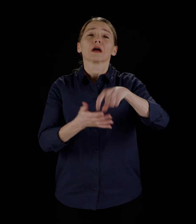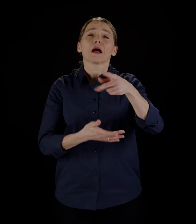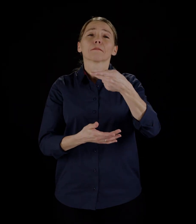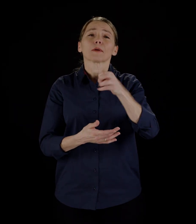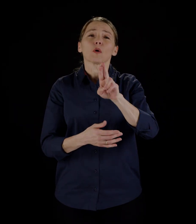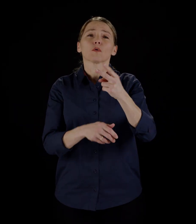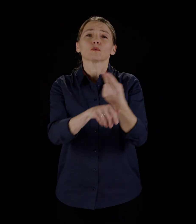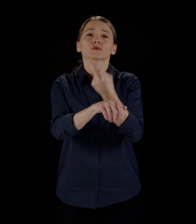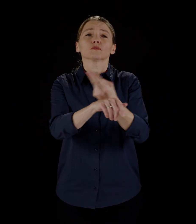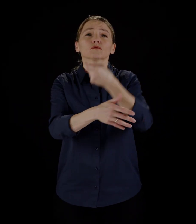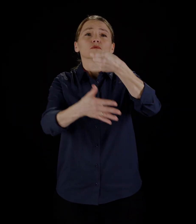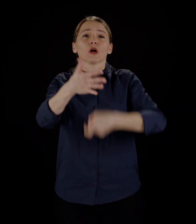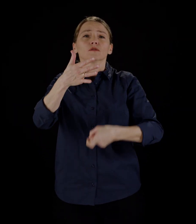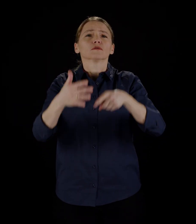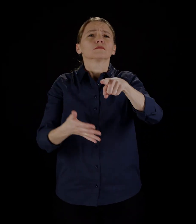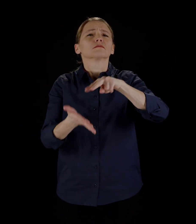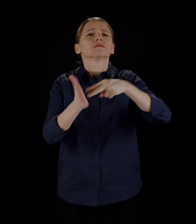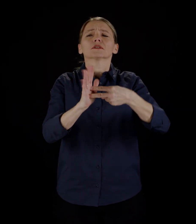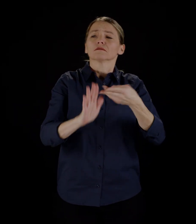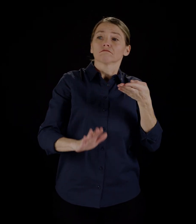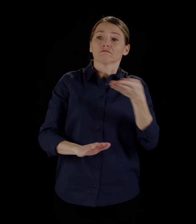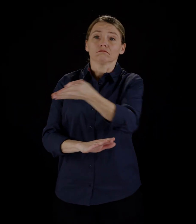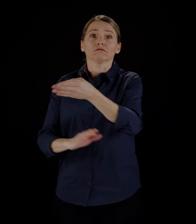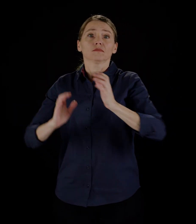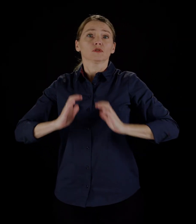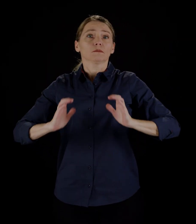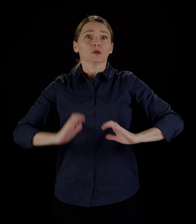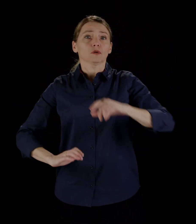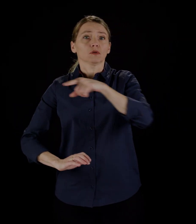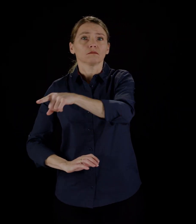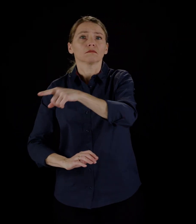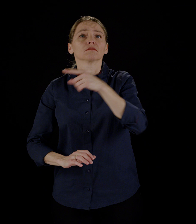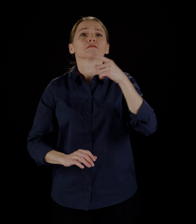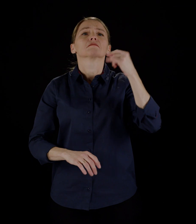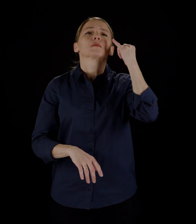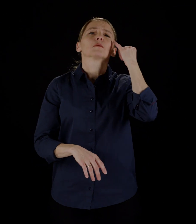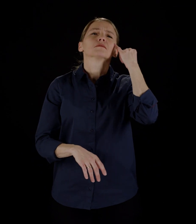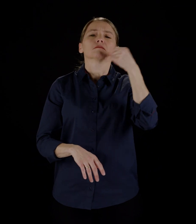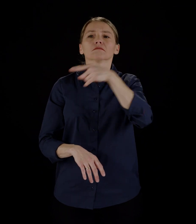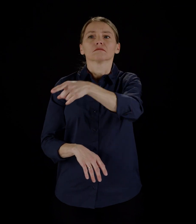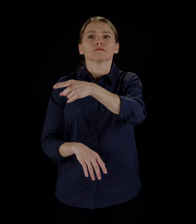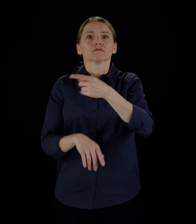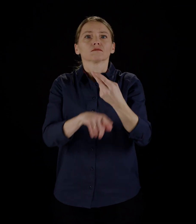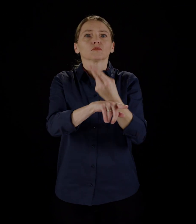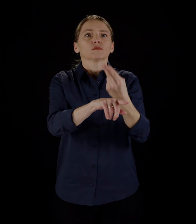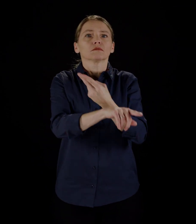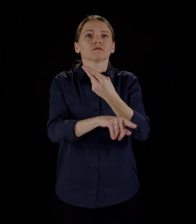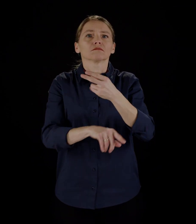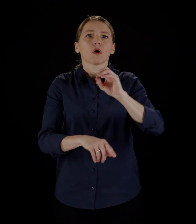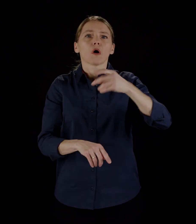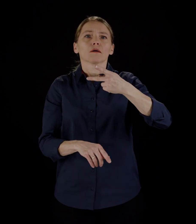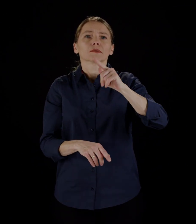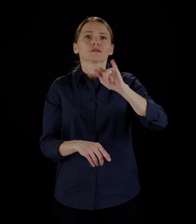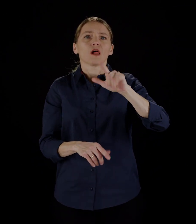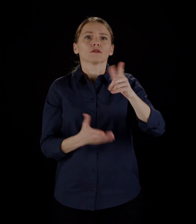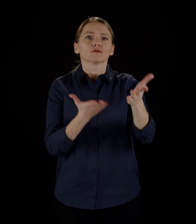A Pay-per-use Charge is billed to a customer when they use optional services that are not included in their plan.